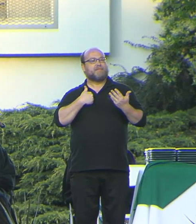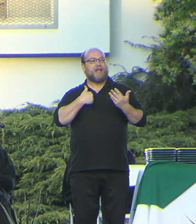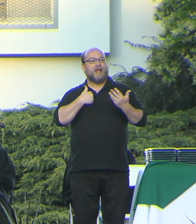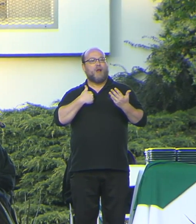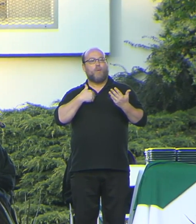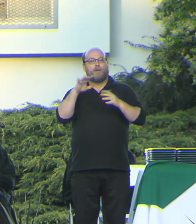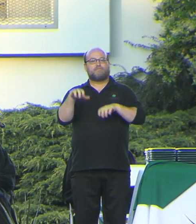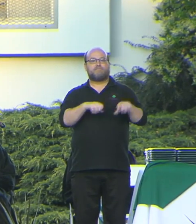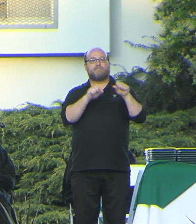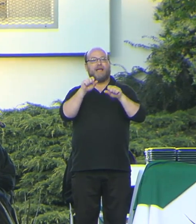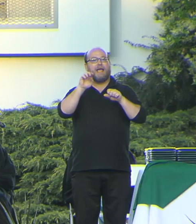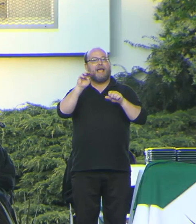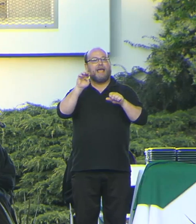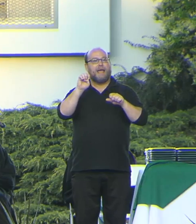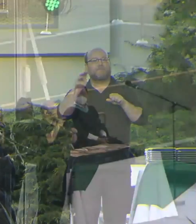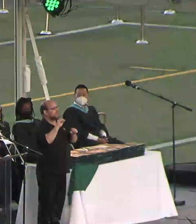Which is a role typically held by our students.